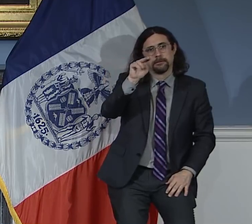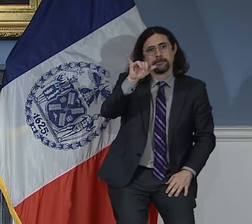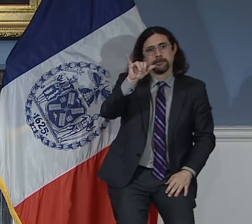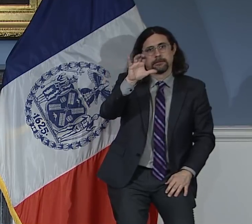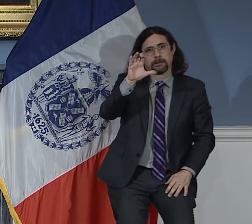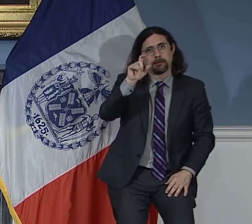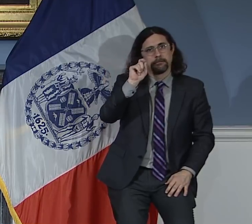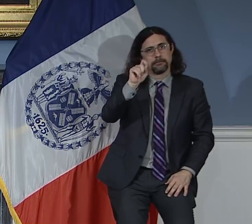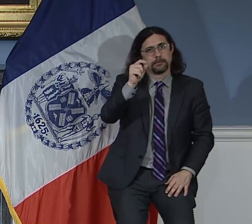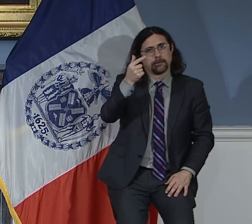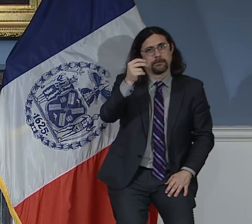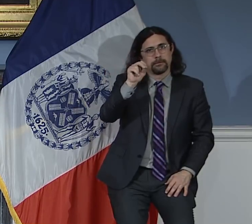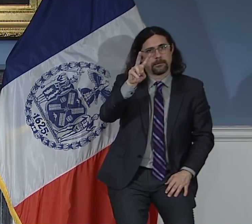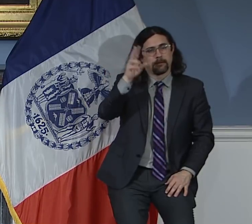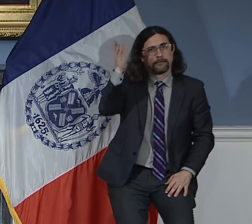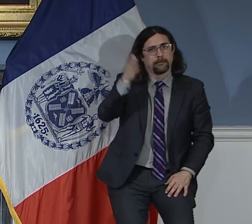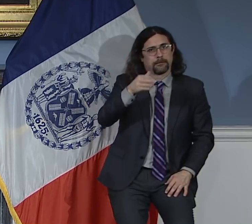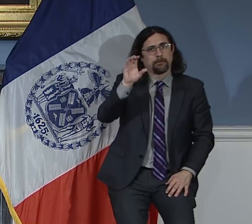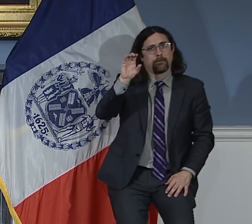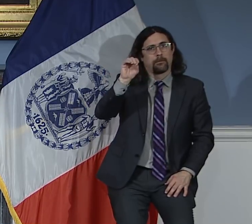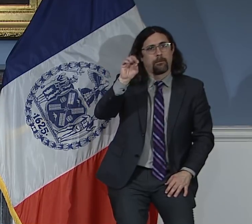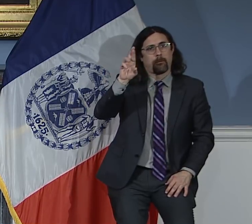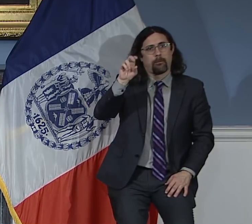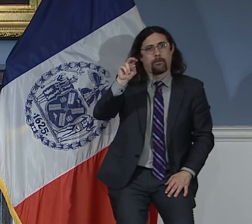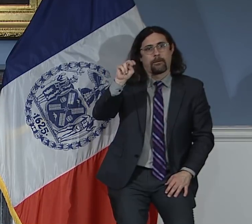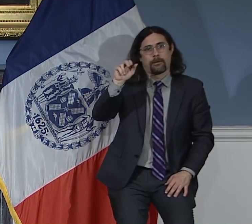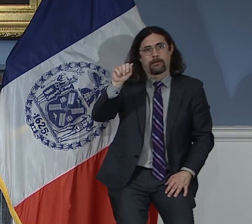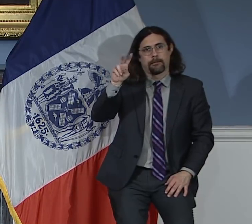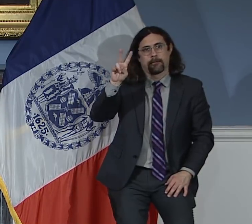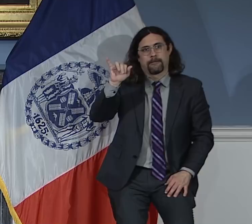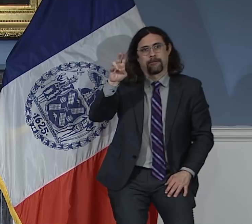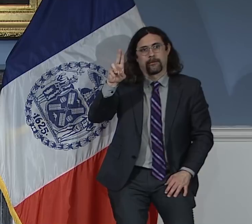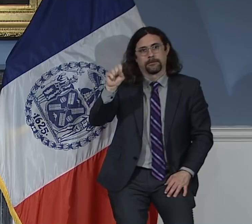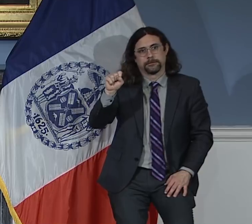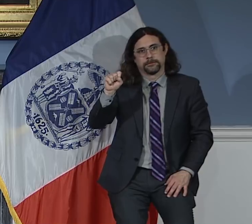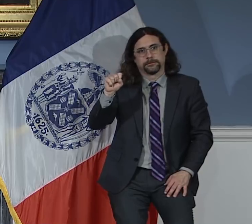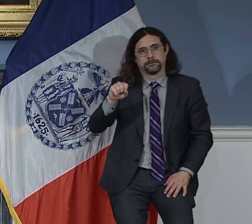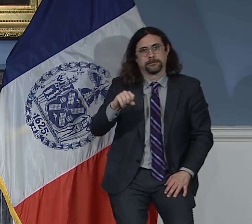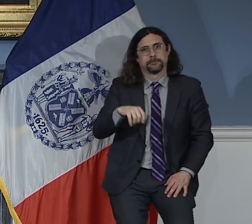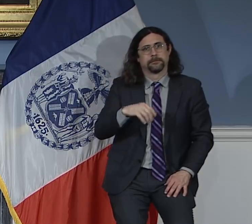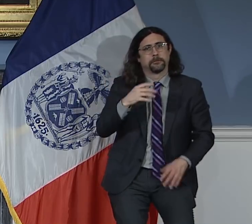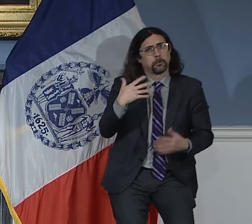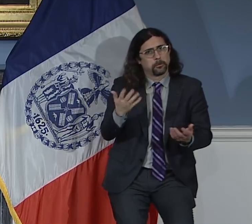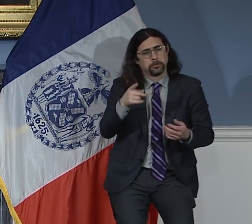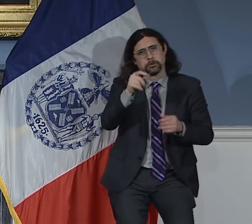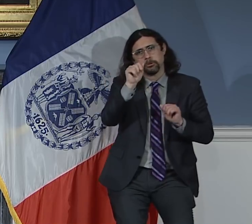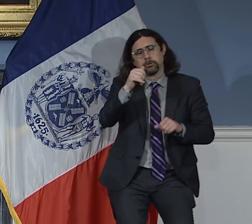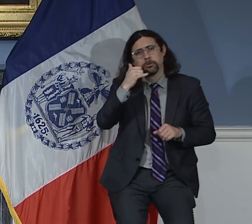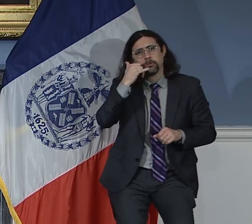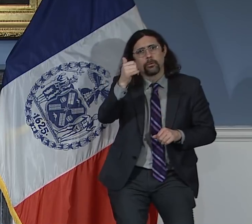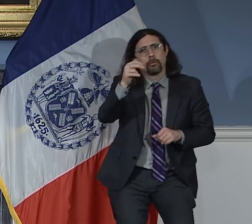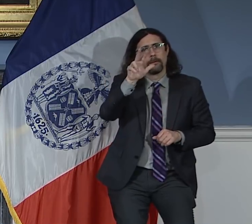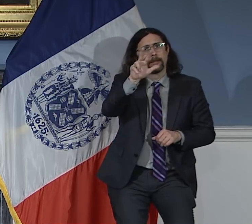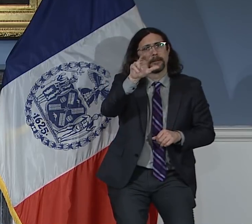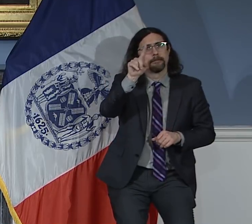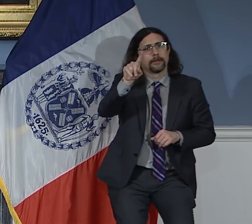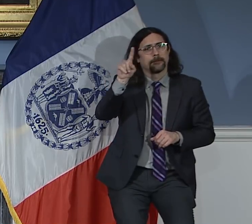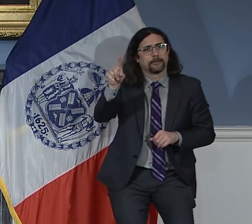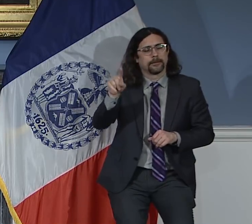TO NYC.GOV/ CORONAVIRUS.